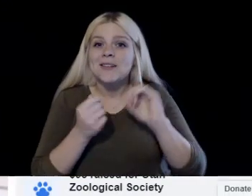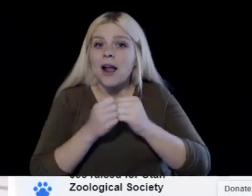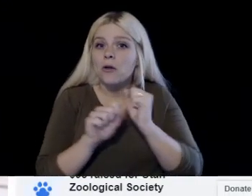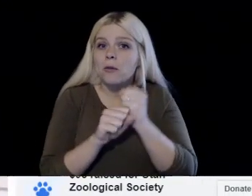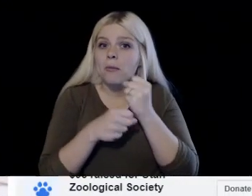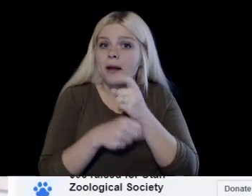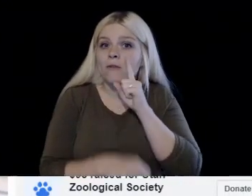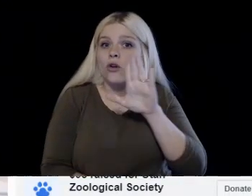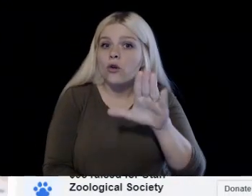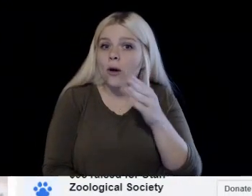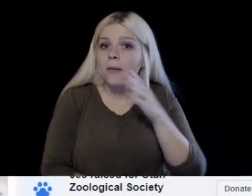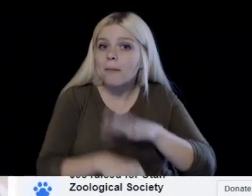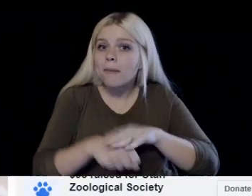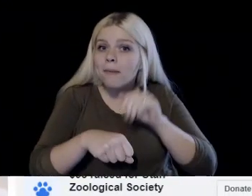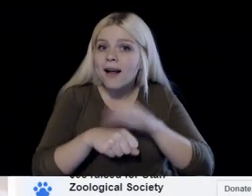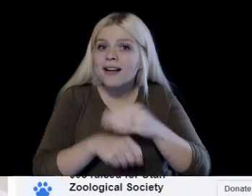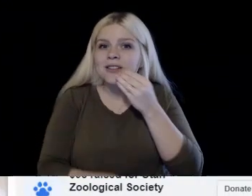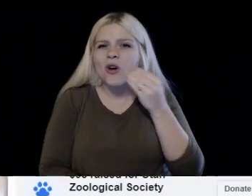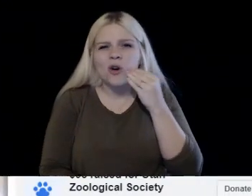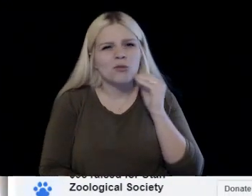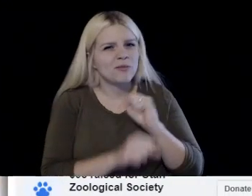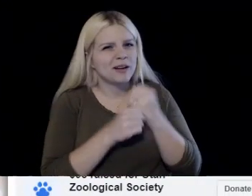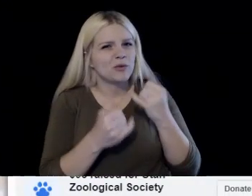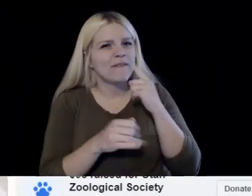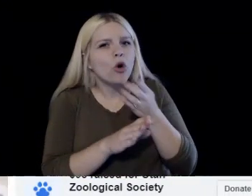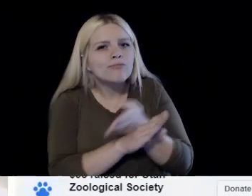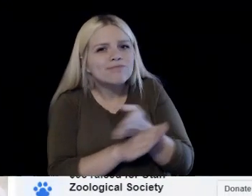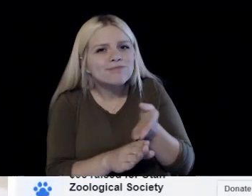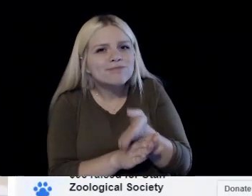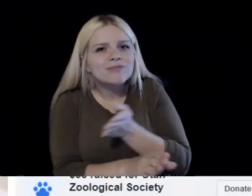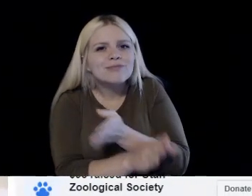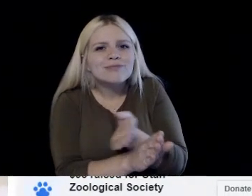We're all stuck at home- we're all looking for things to do, this is going